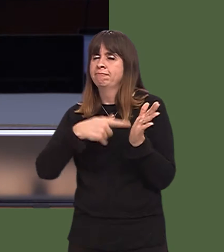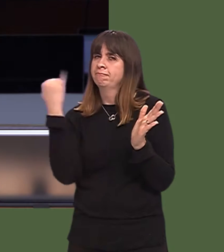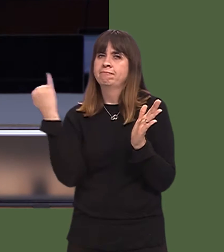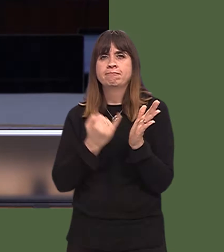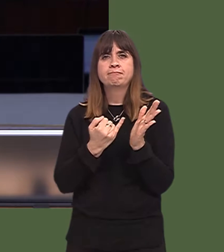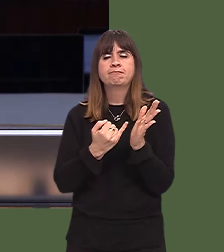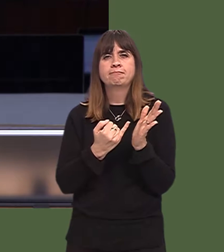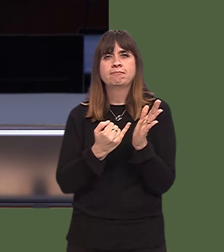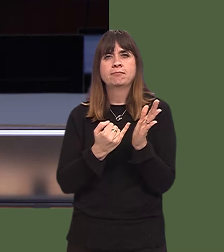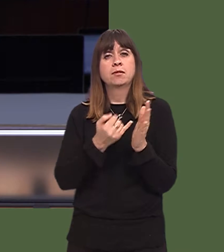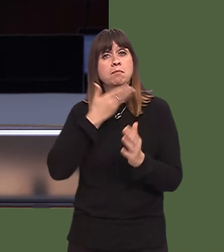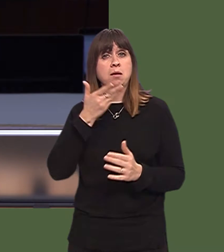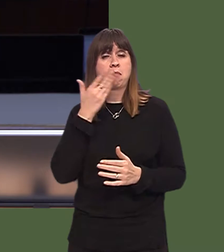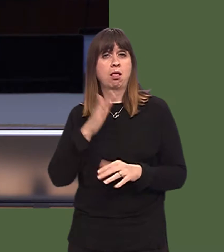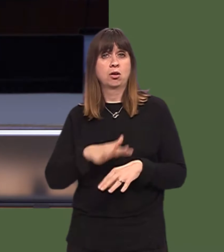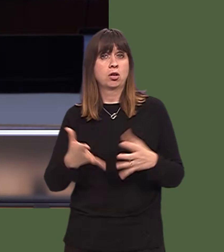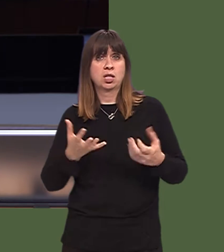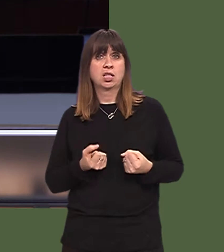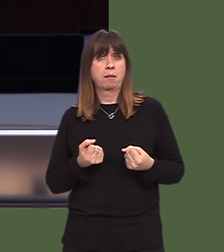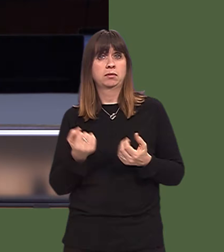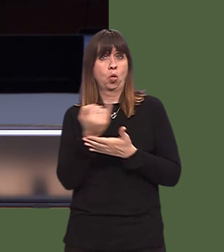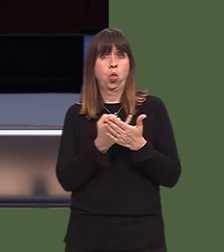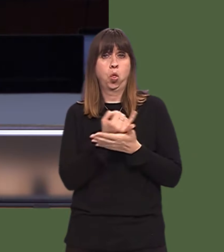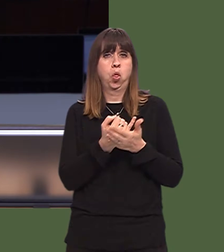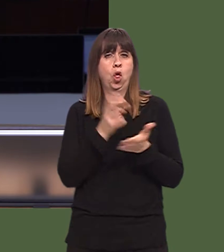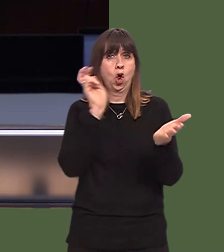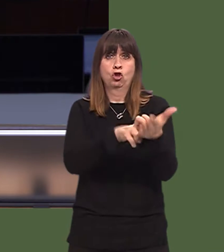Commuters are not prepared to put up with another poorly negotiated franchise.